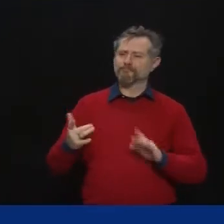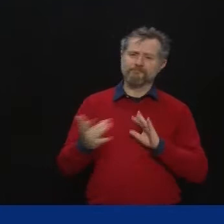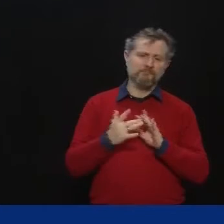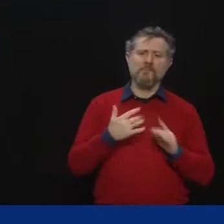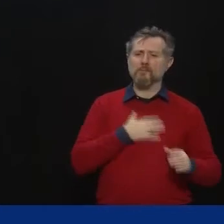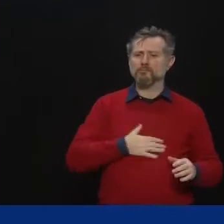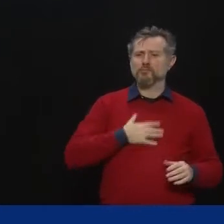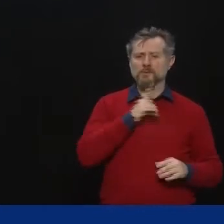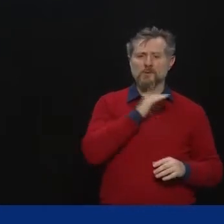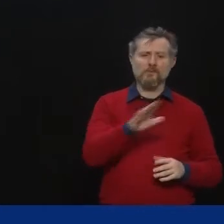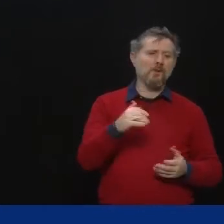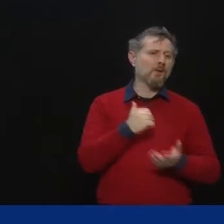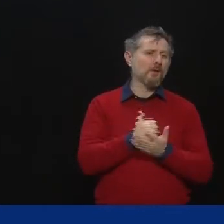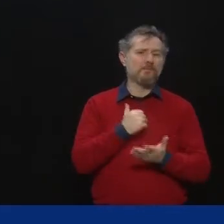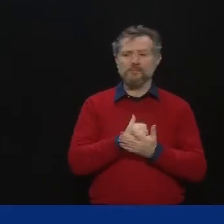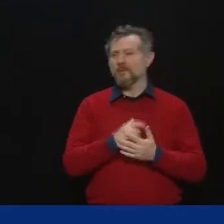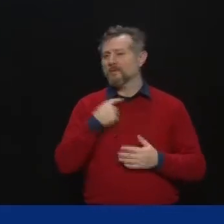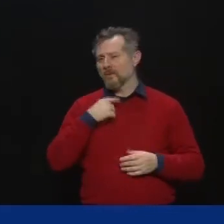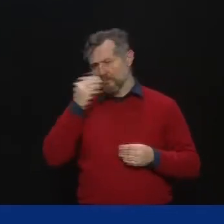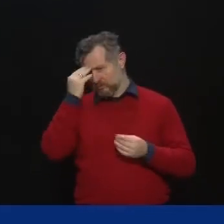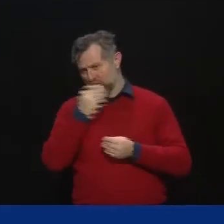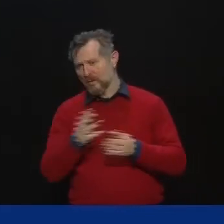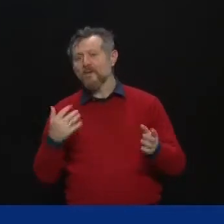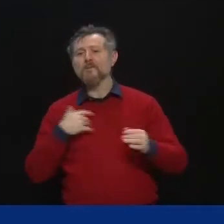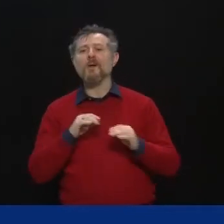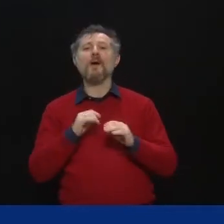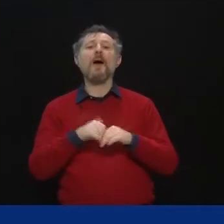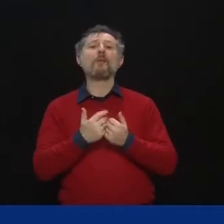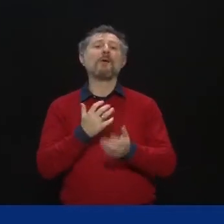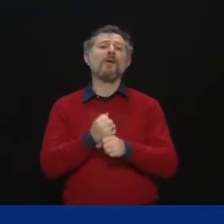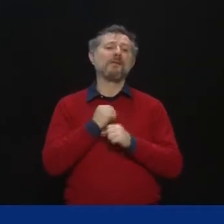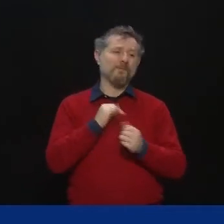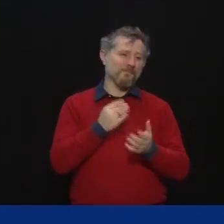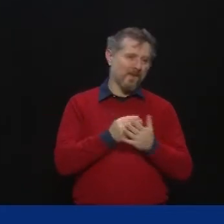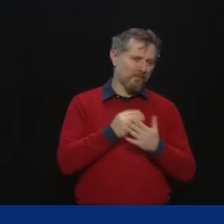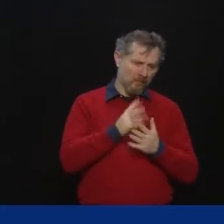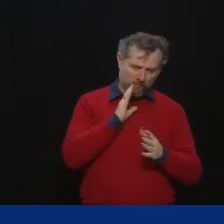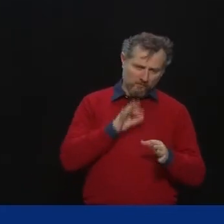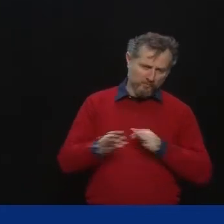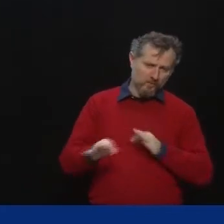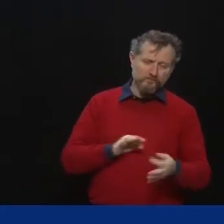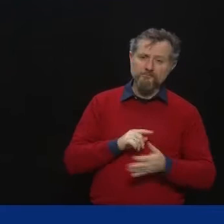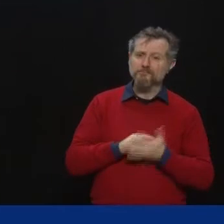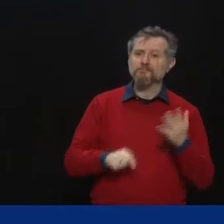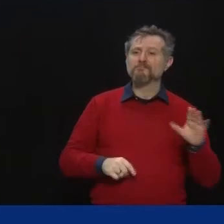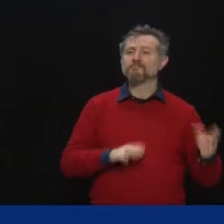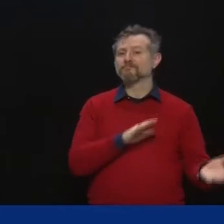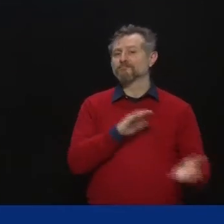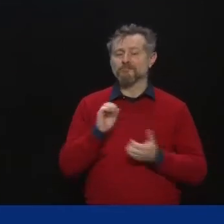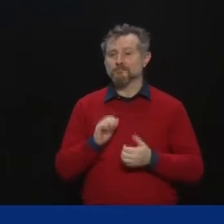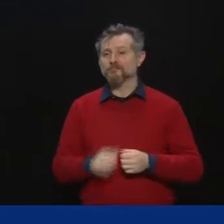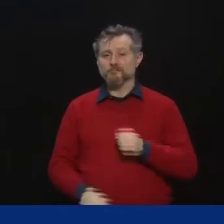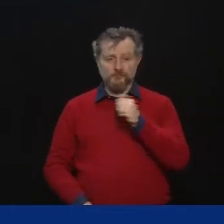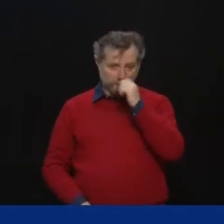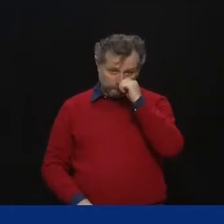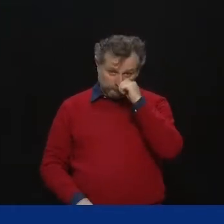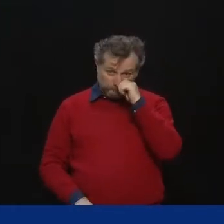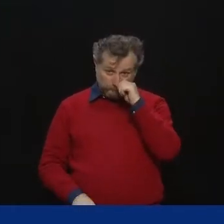PLACES. WE WANT TO MAKE SURE THAT WE PICK UP THE COSTS OF THIS. I APPRECIATE ALL THEIR COOPERATION AND I WANT THEM TO KNOW WE'LL BE LETTING THEM KNOW HOW THEY CAN GET THIS MONEY AS